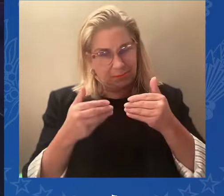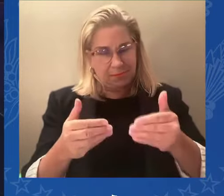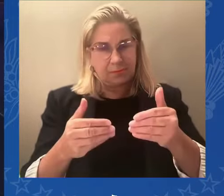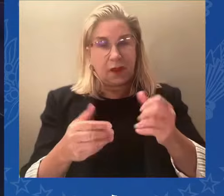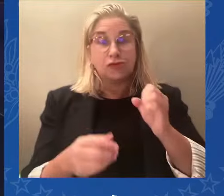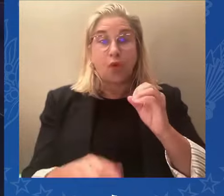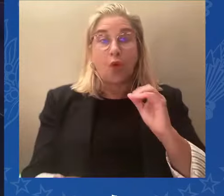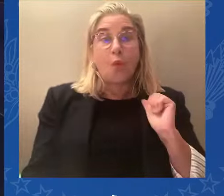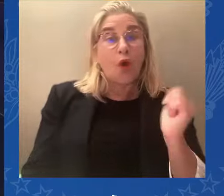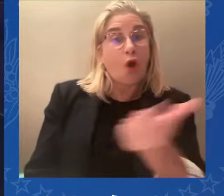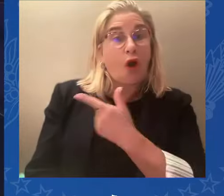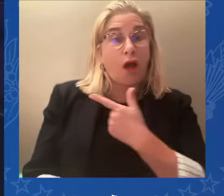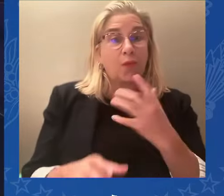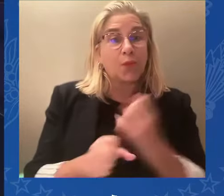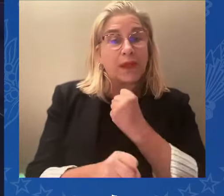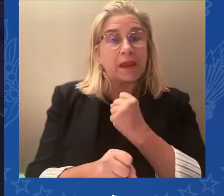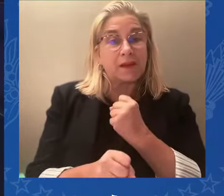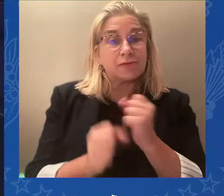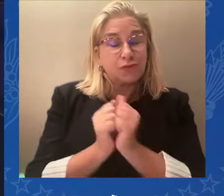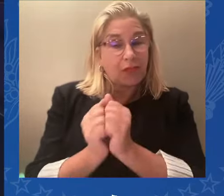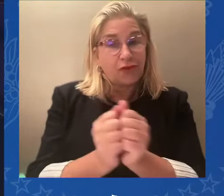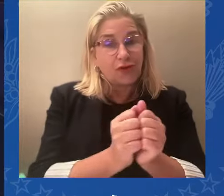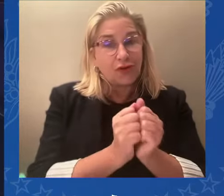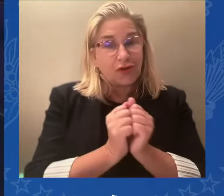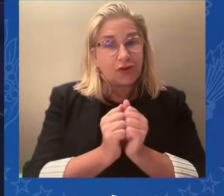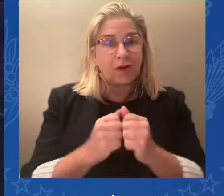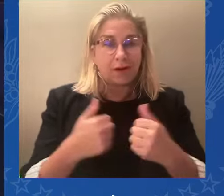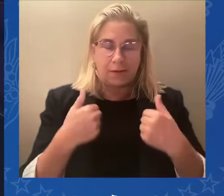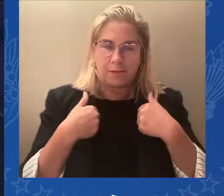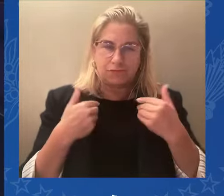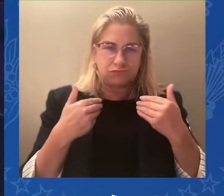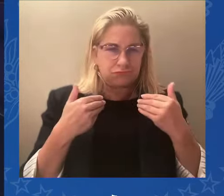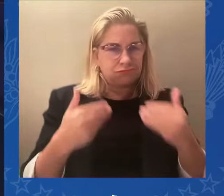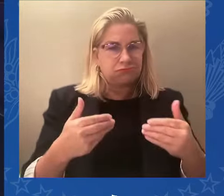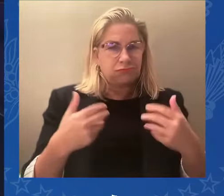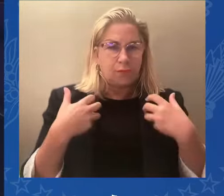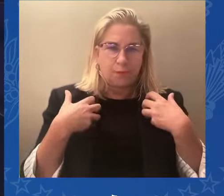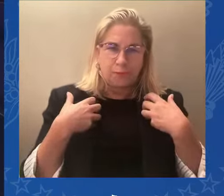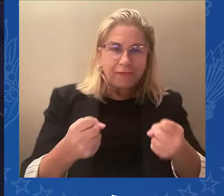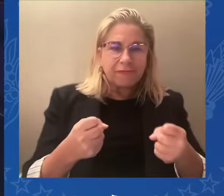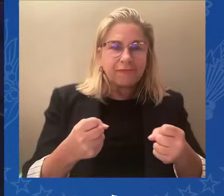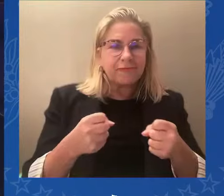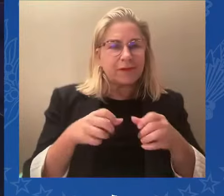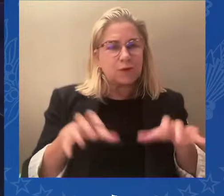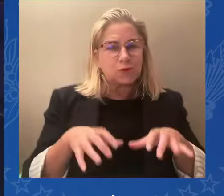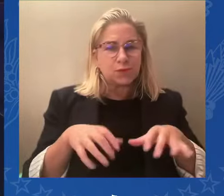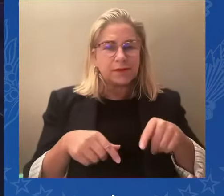And, yes, the result -- yes, we are better off today than we were four years ago.